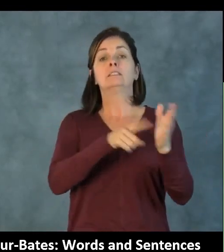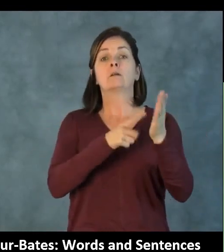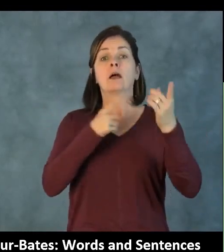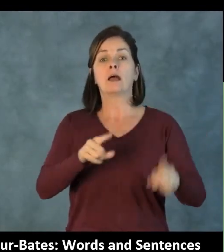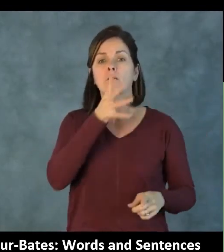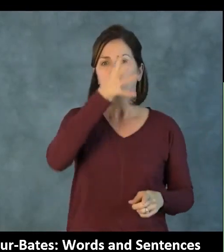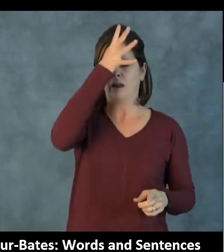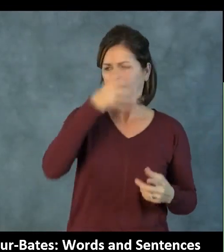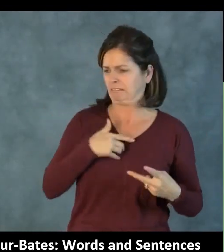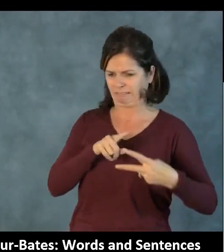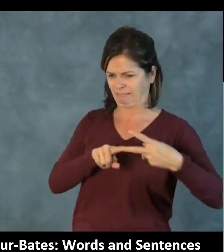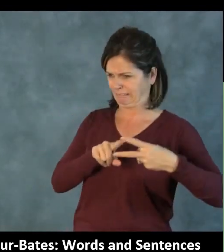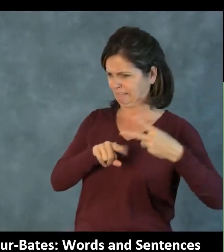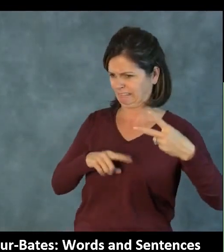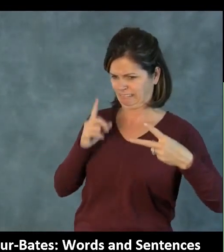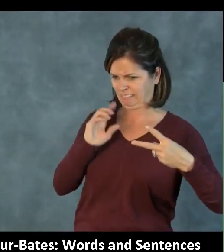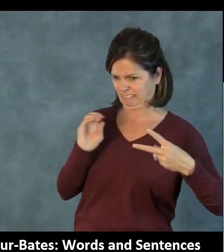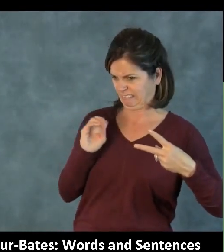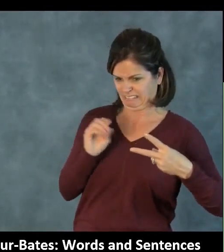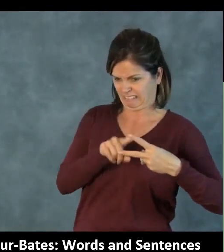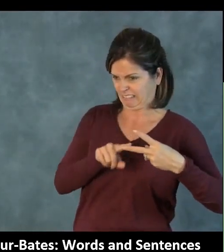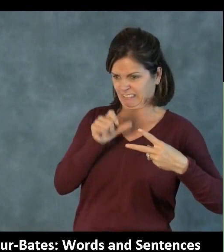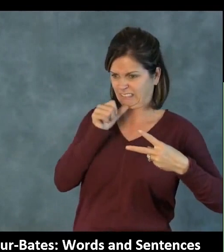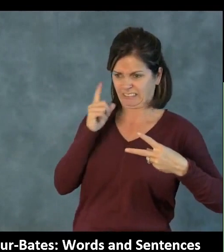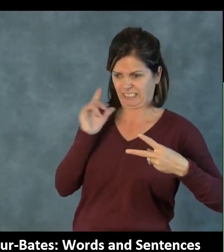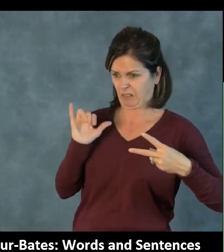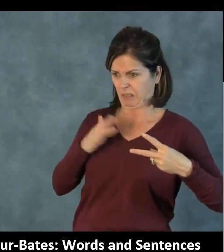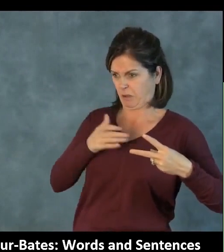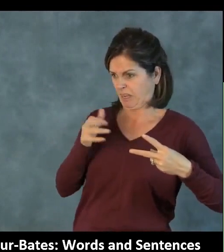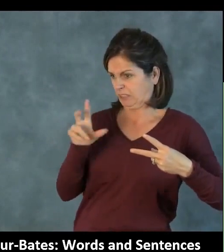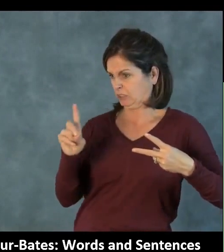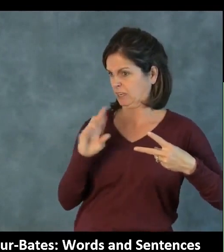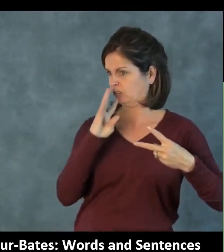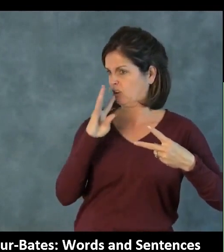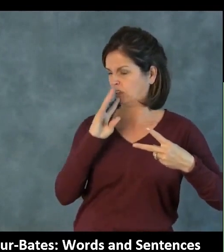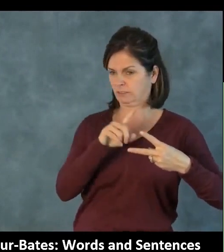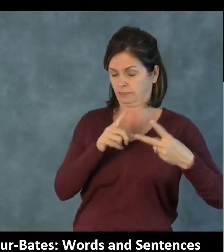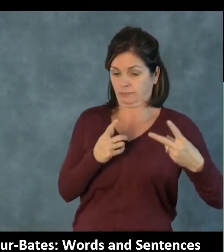Also, sometimes parents will say, "Well, neither one really sounds like how my child's talking,"